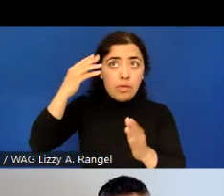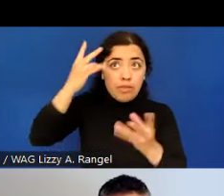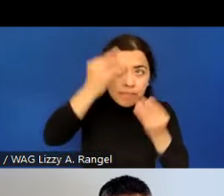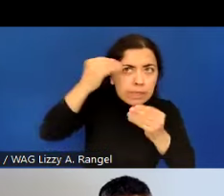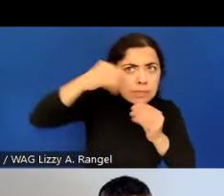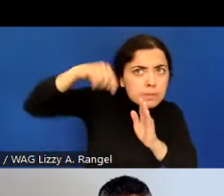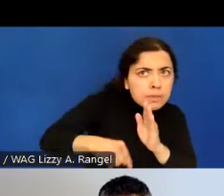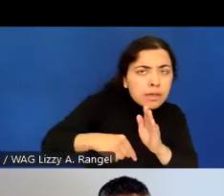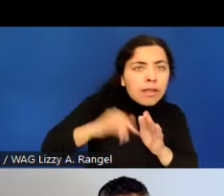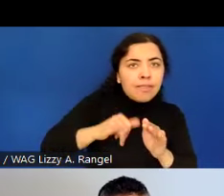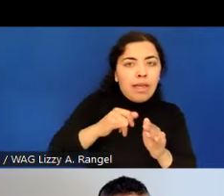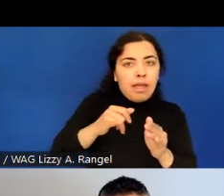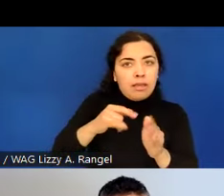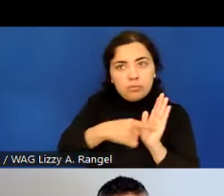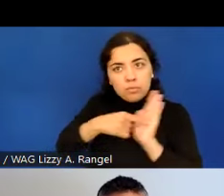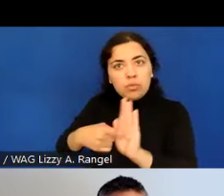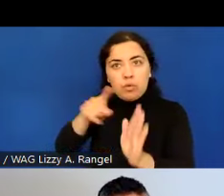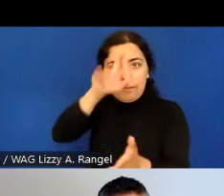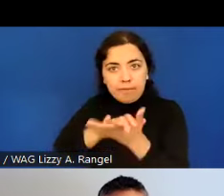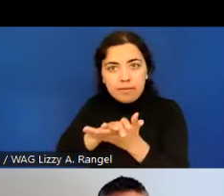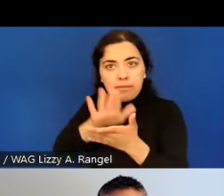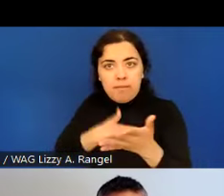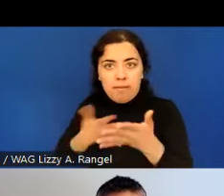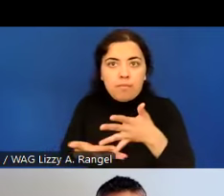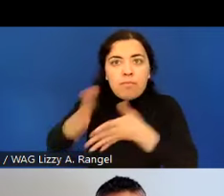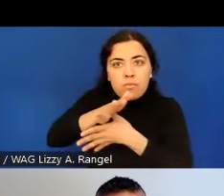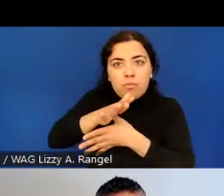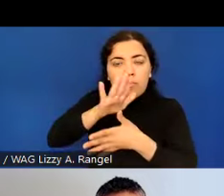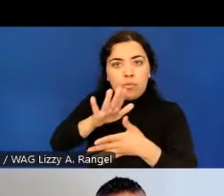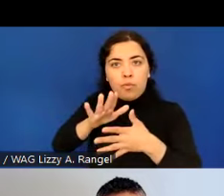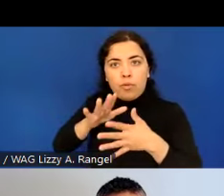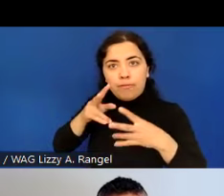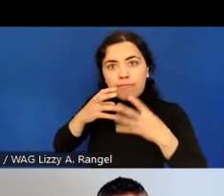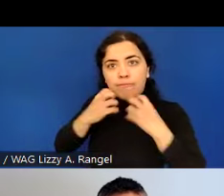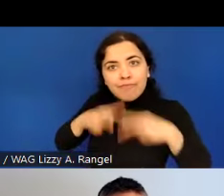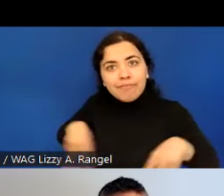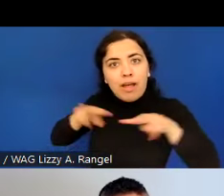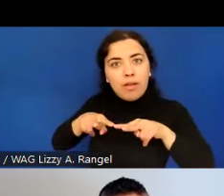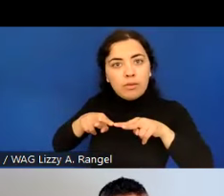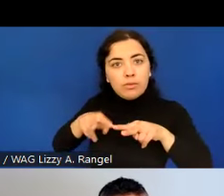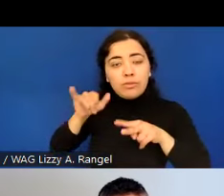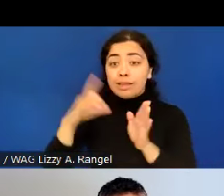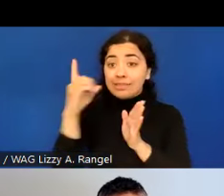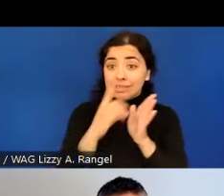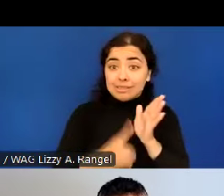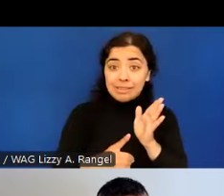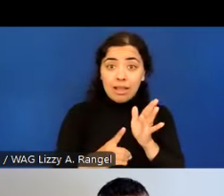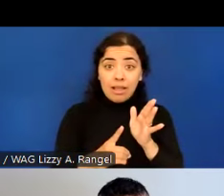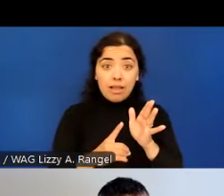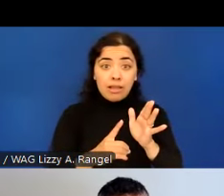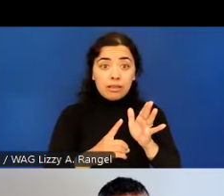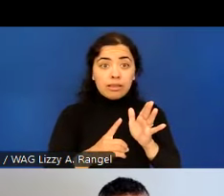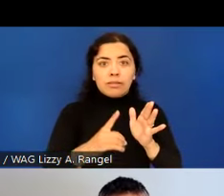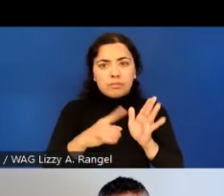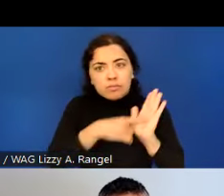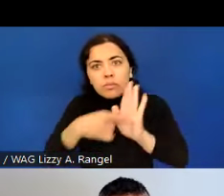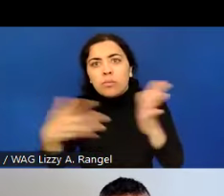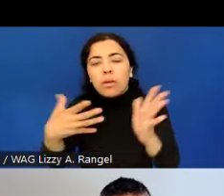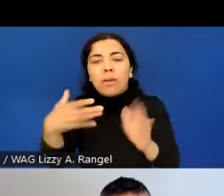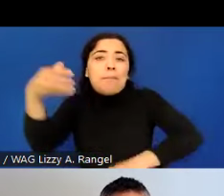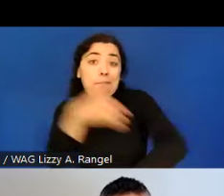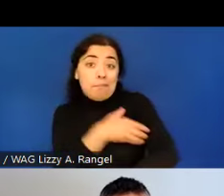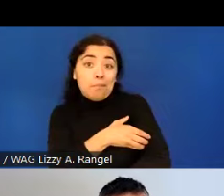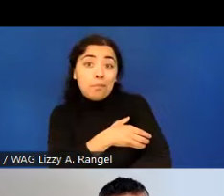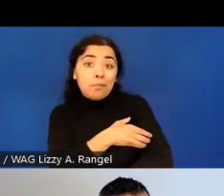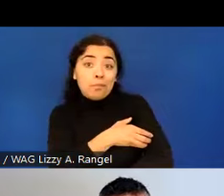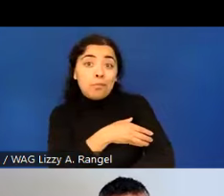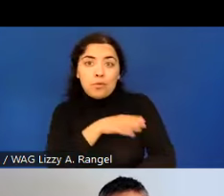your beliefs, your priorities and your values. Design expresses power and that's your power to